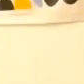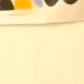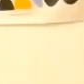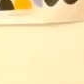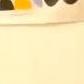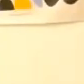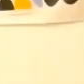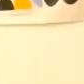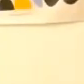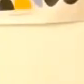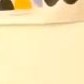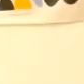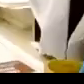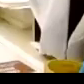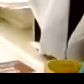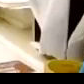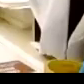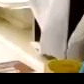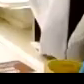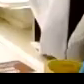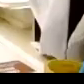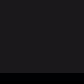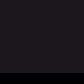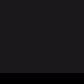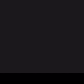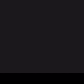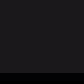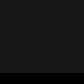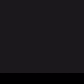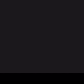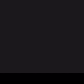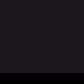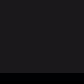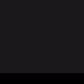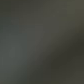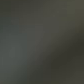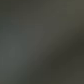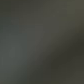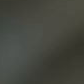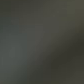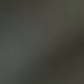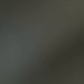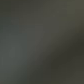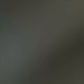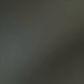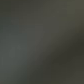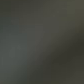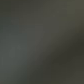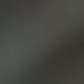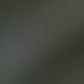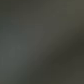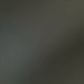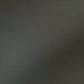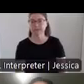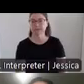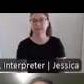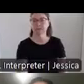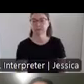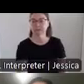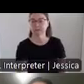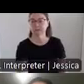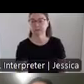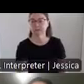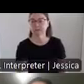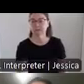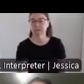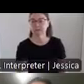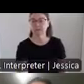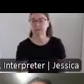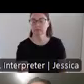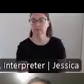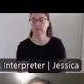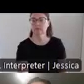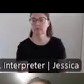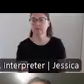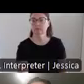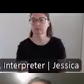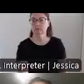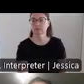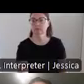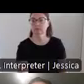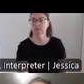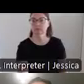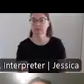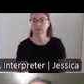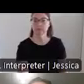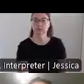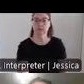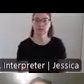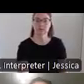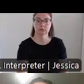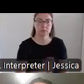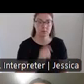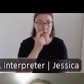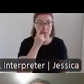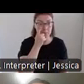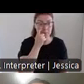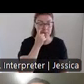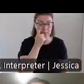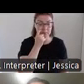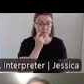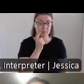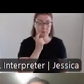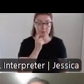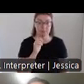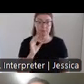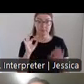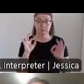(Elliott Stevens) All right, great. Let me just, um, share my screen. Everything's working okay?